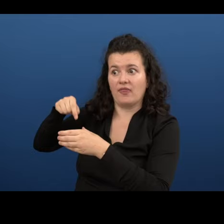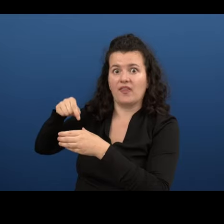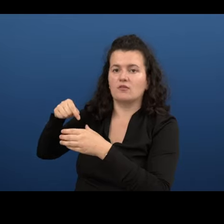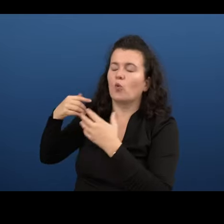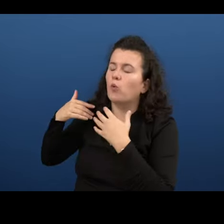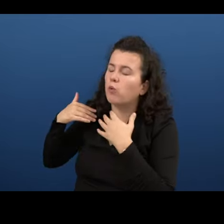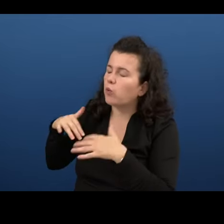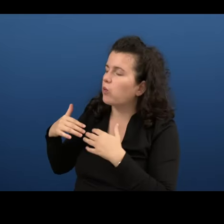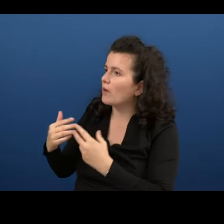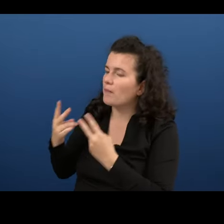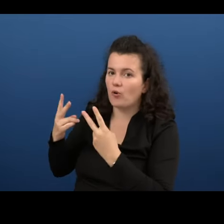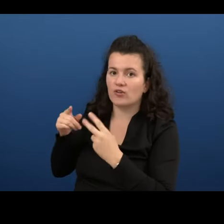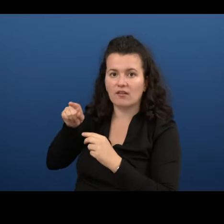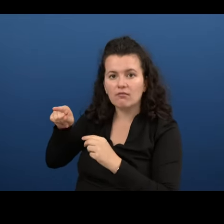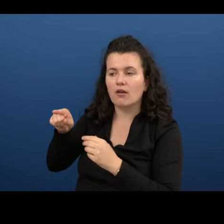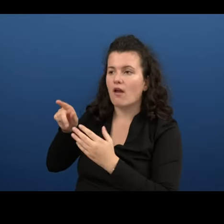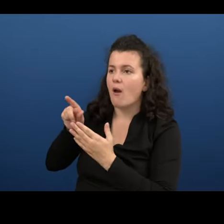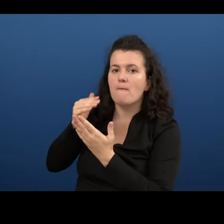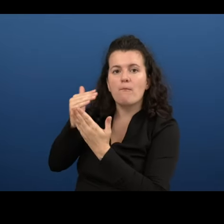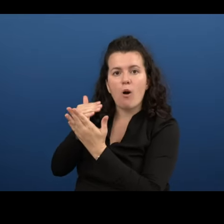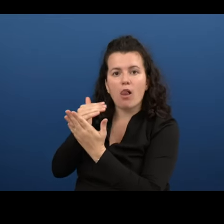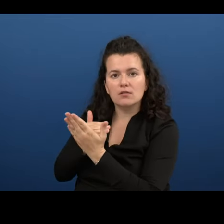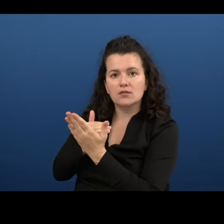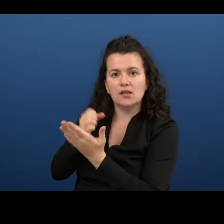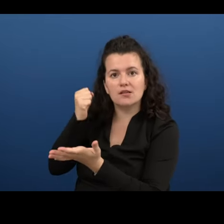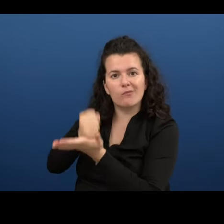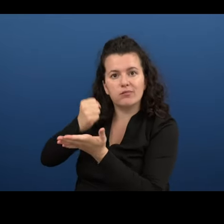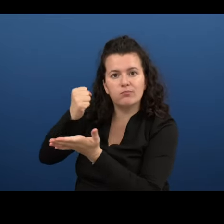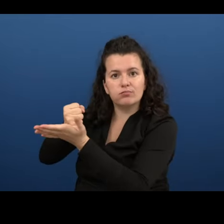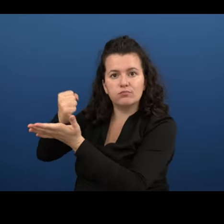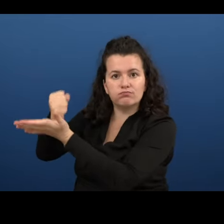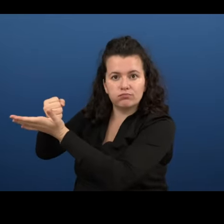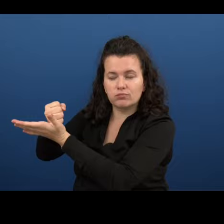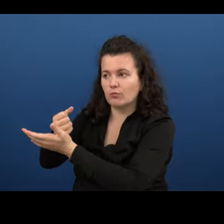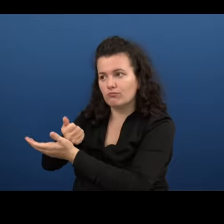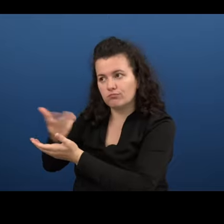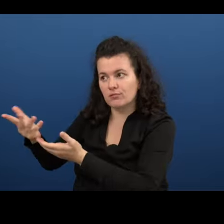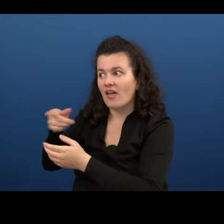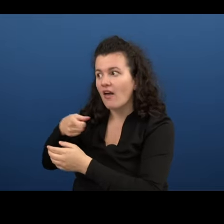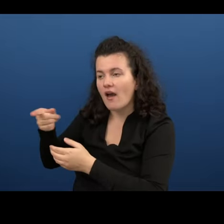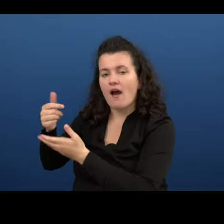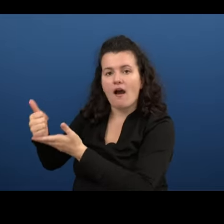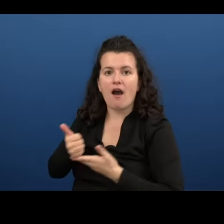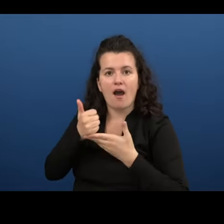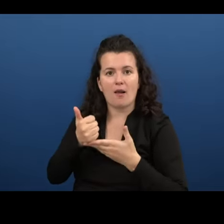policies in place that provide for enabling in vironment and I'm particularly talking